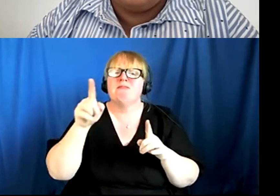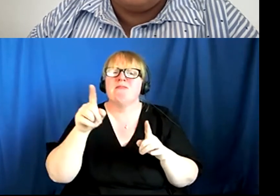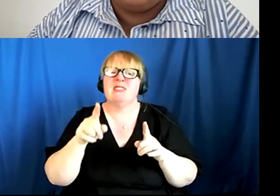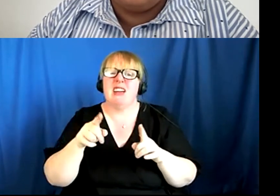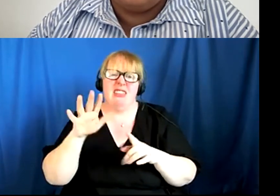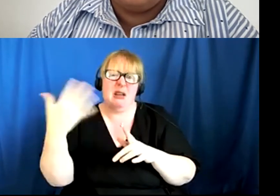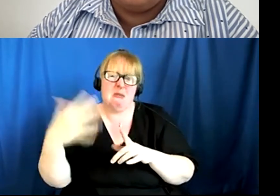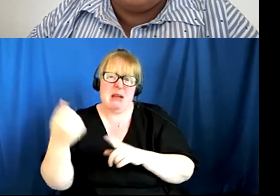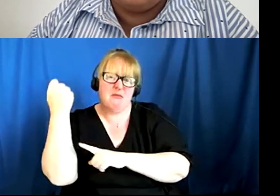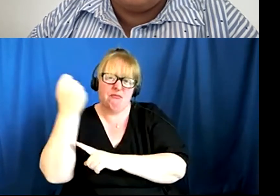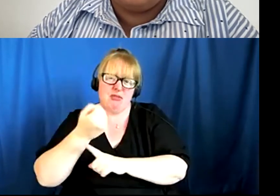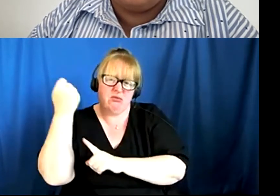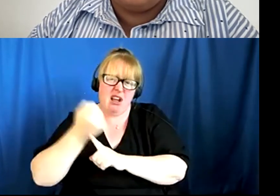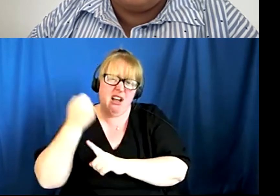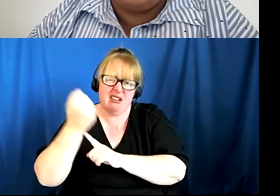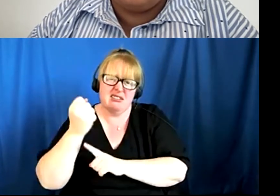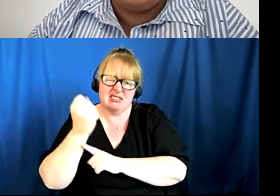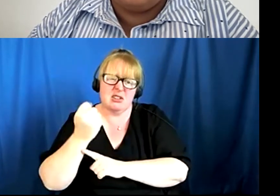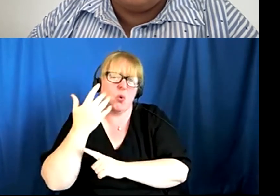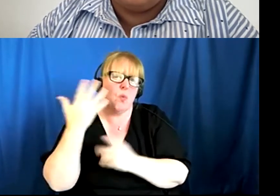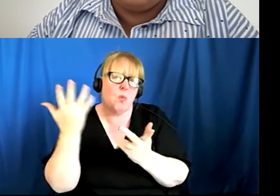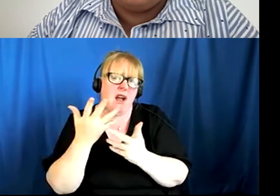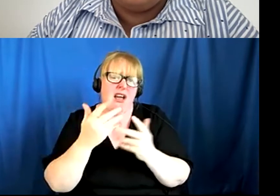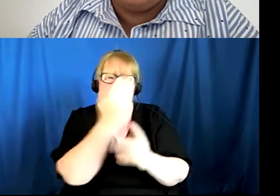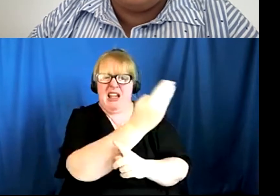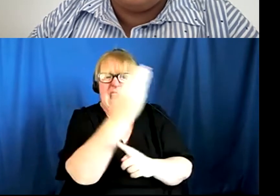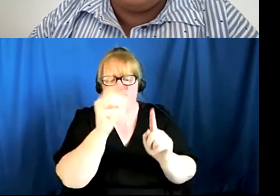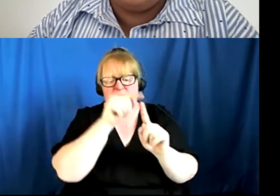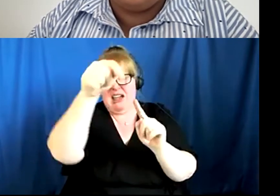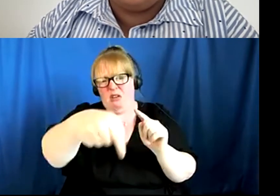of their gallery and things like this. So, I think it's, it hasn't been easy.